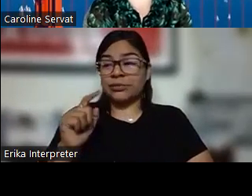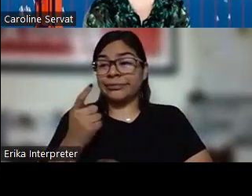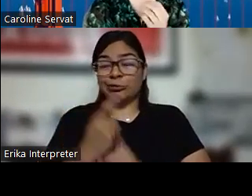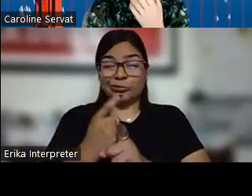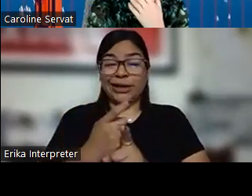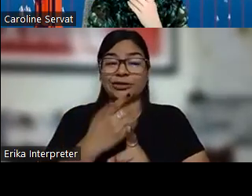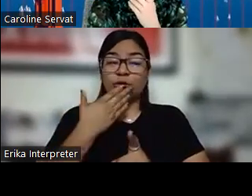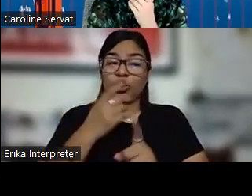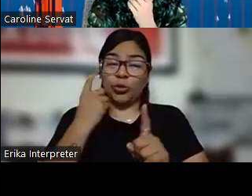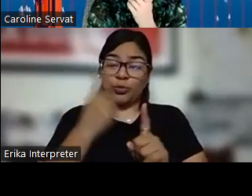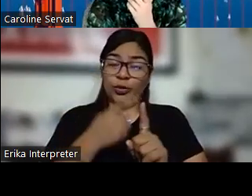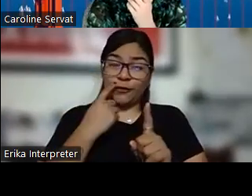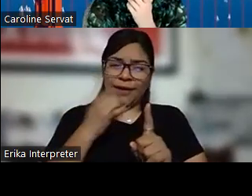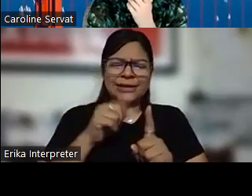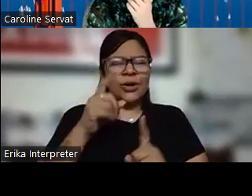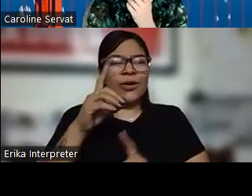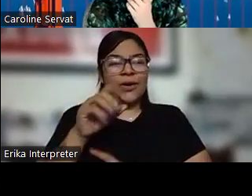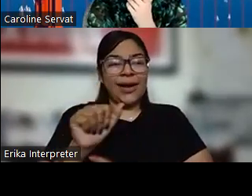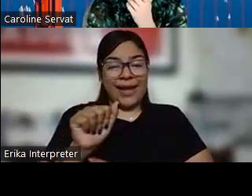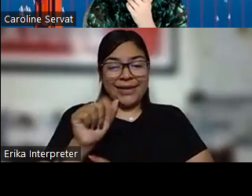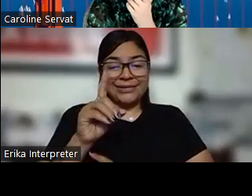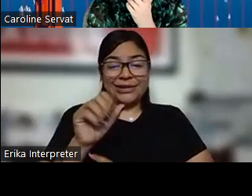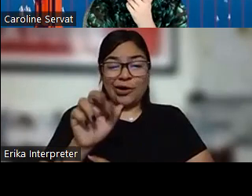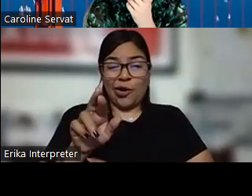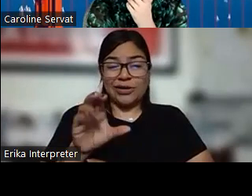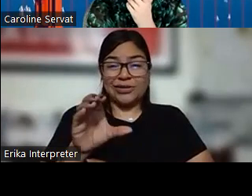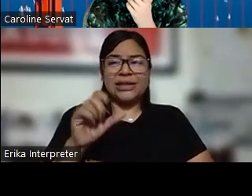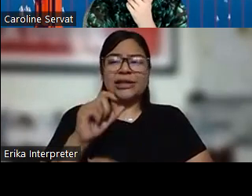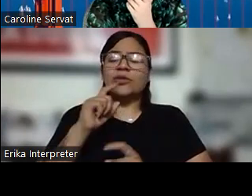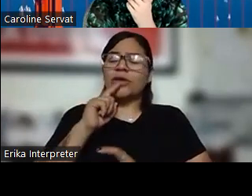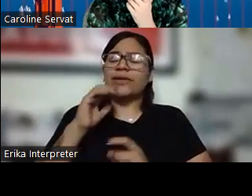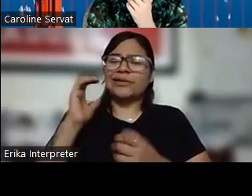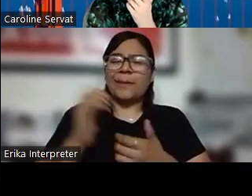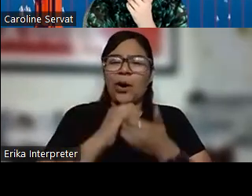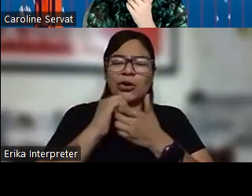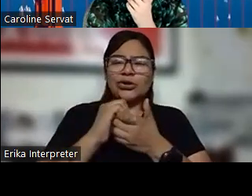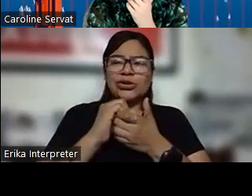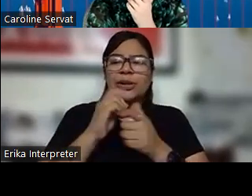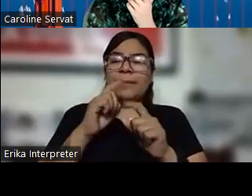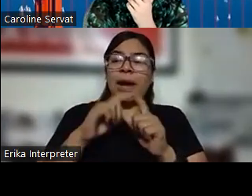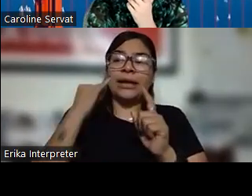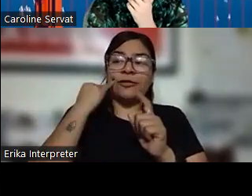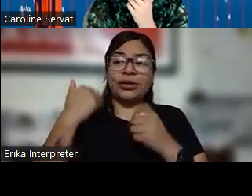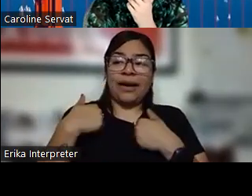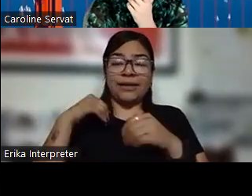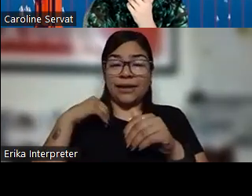I think you know thinking of adrc as a really a partnership or a navigation and access model